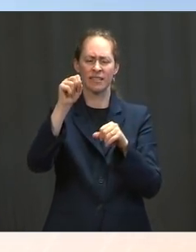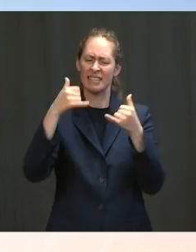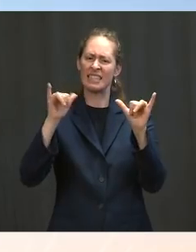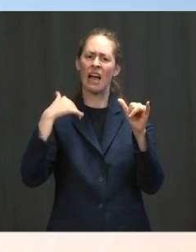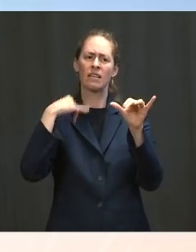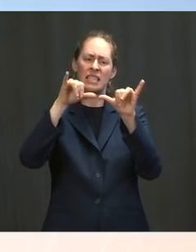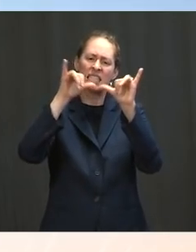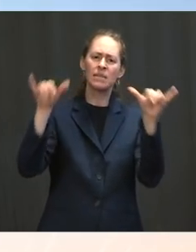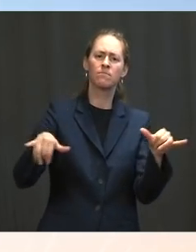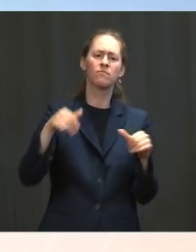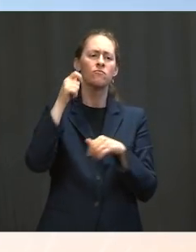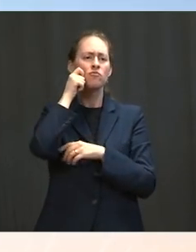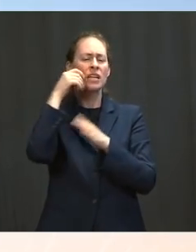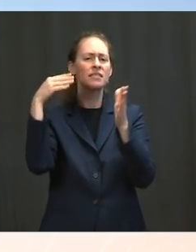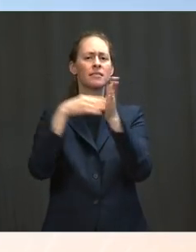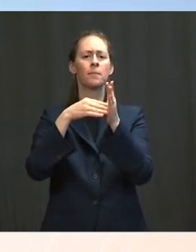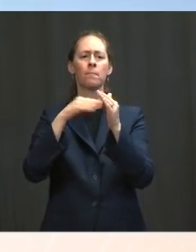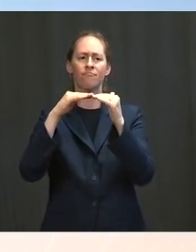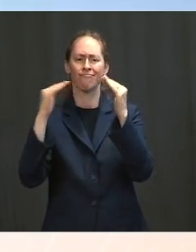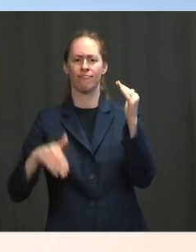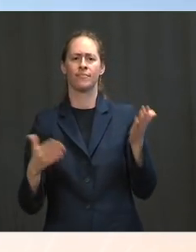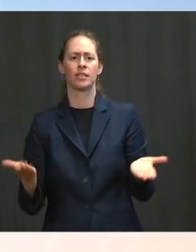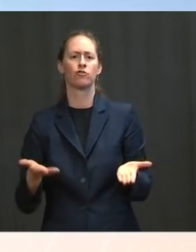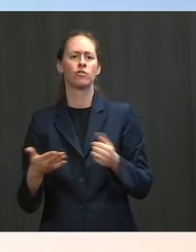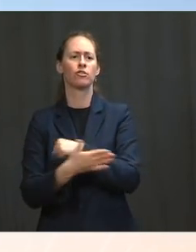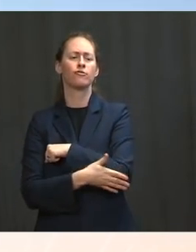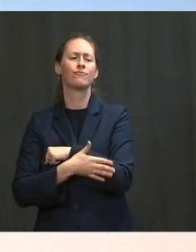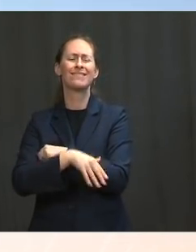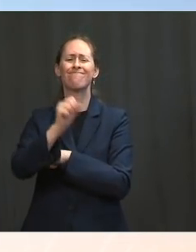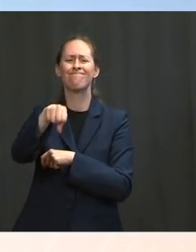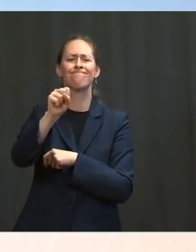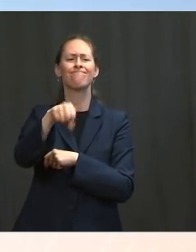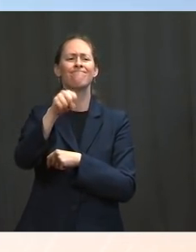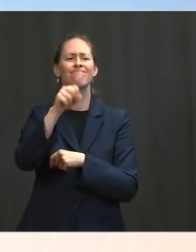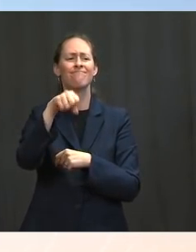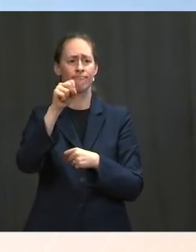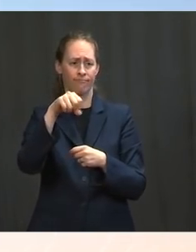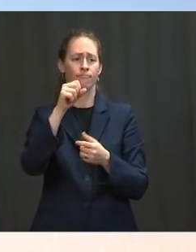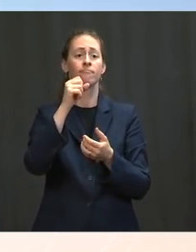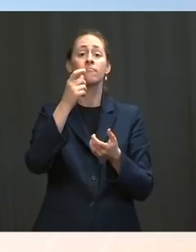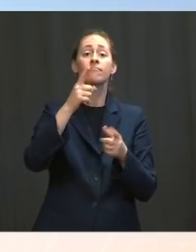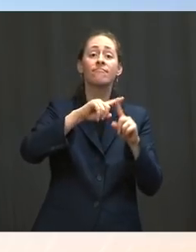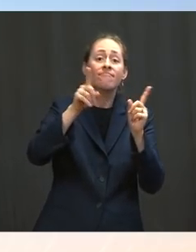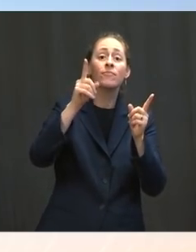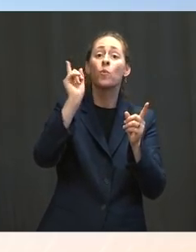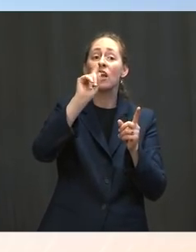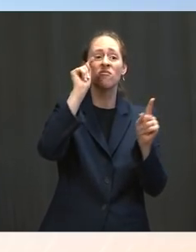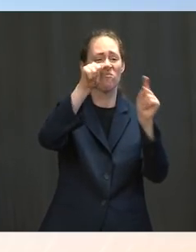We see that in a range of sectors, including in some learning institutions. But the President -- that's why the President